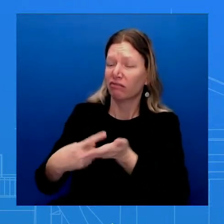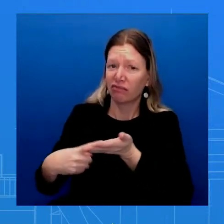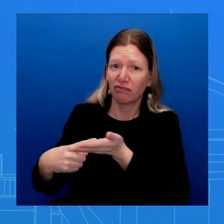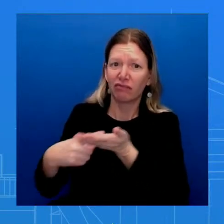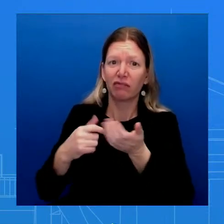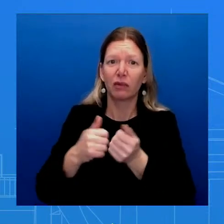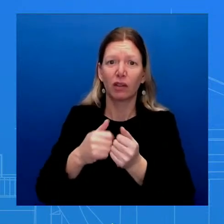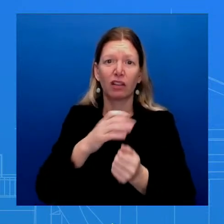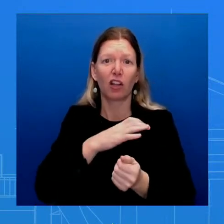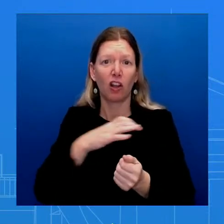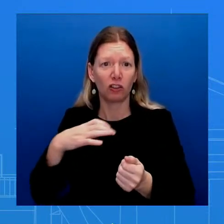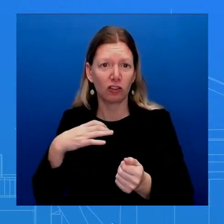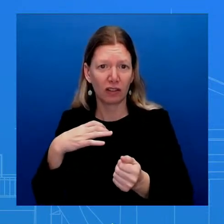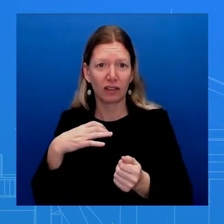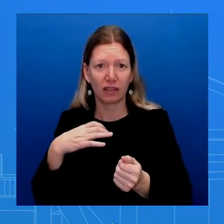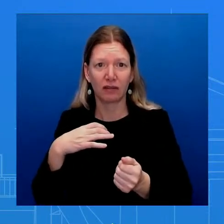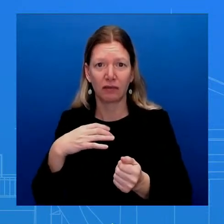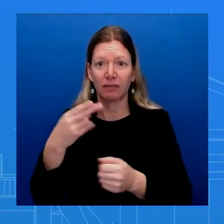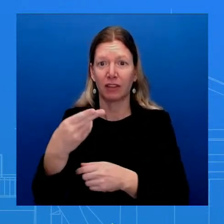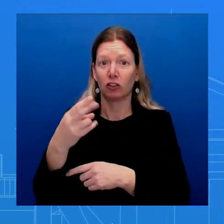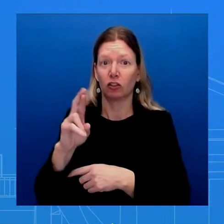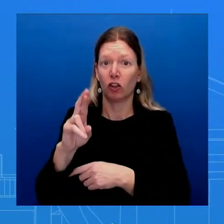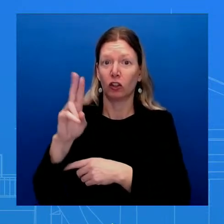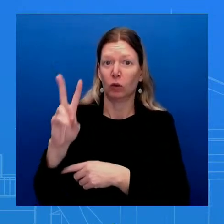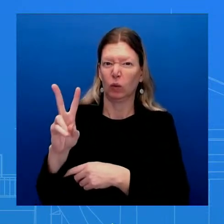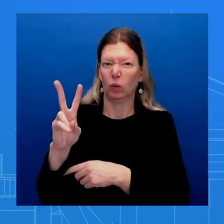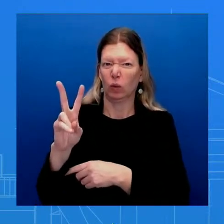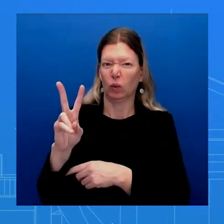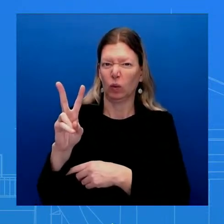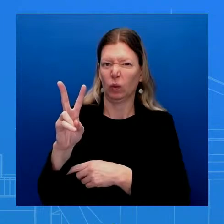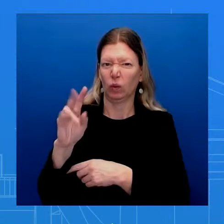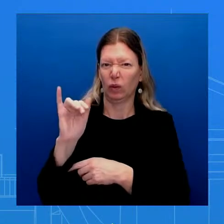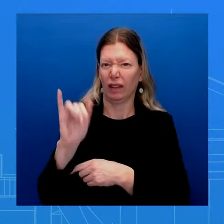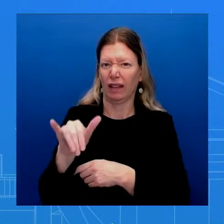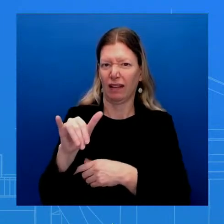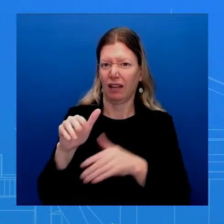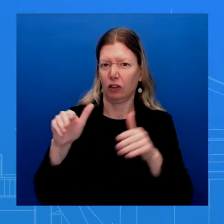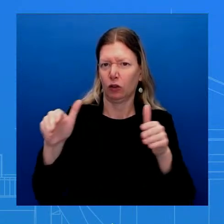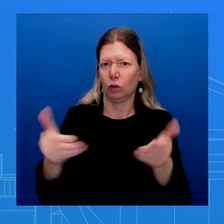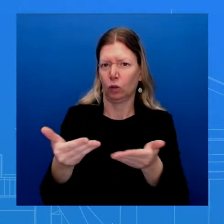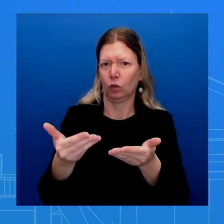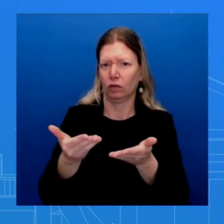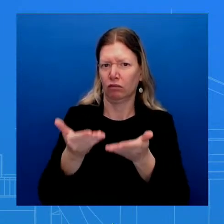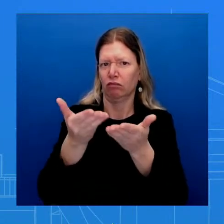that was introduced by Hou- -- the House, and we said we were -- we did not agree with that.